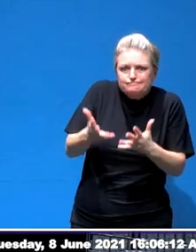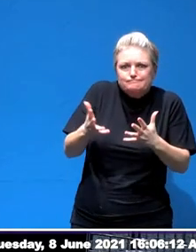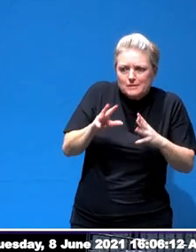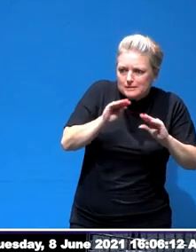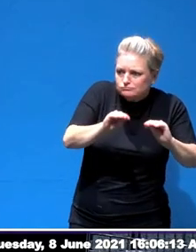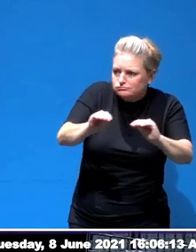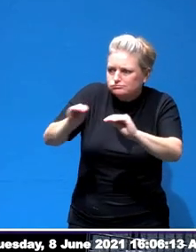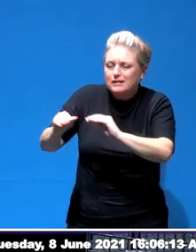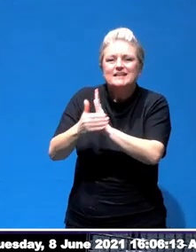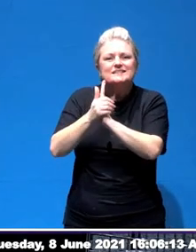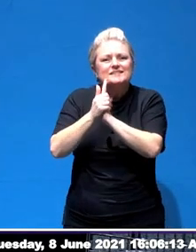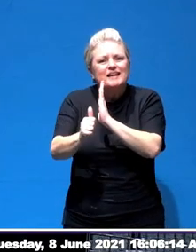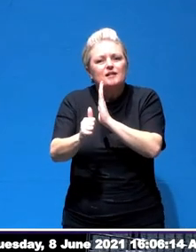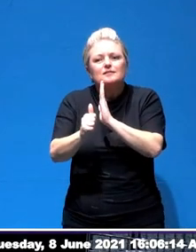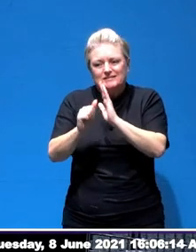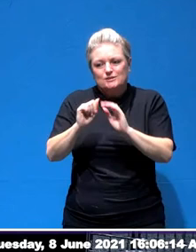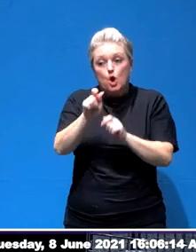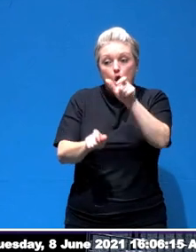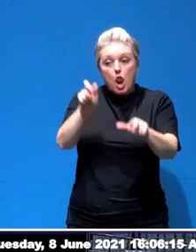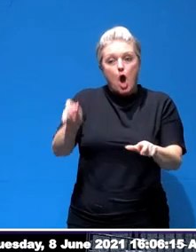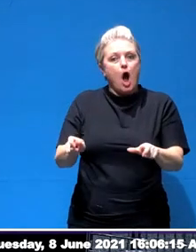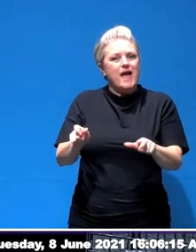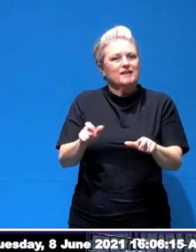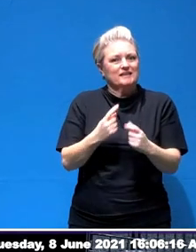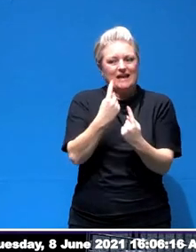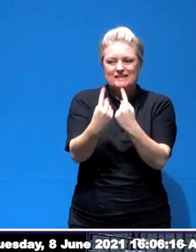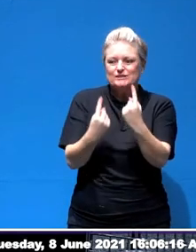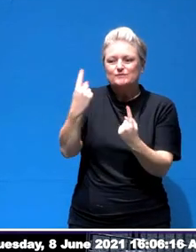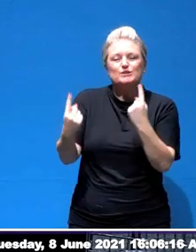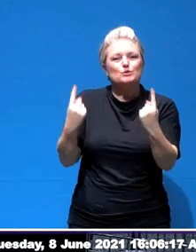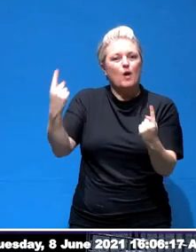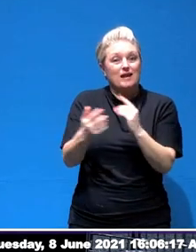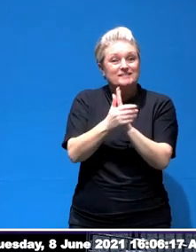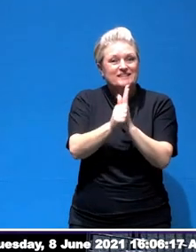growing supports and networks, are they being trained and understand what that